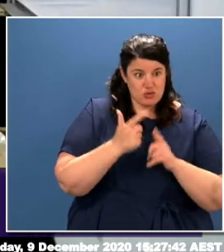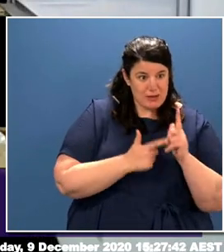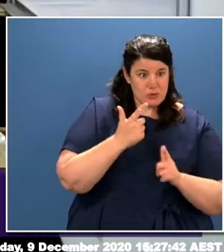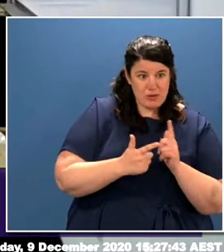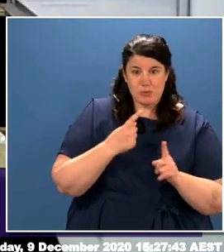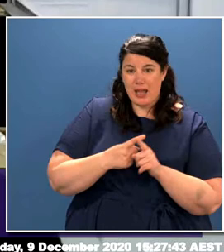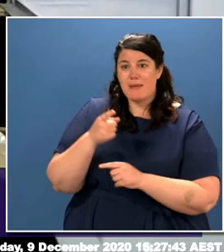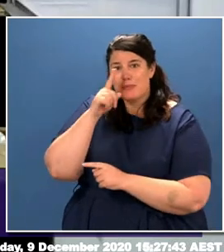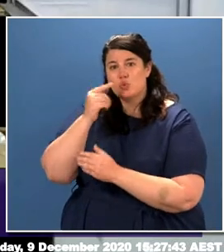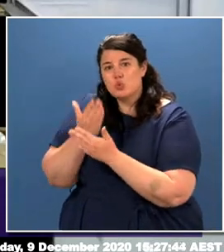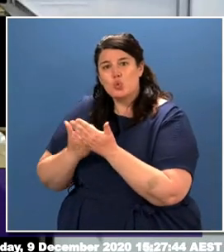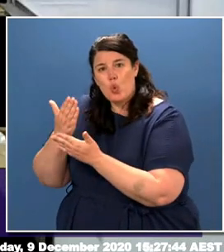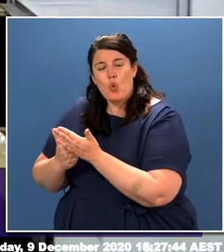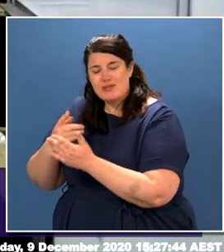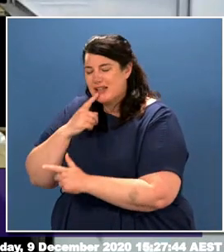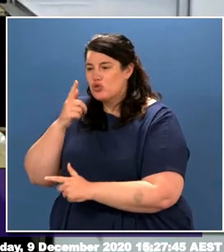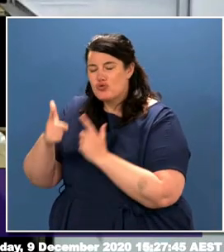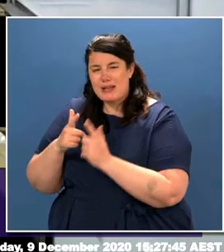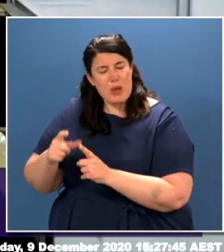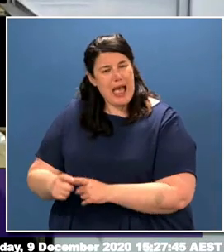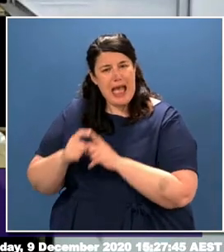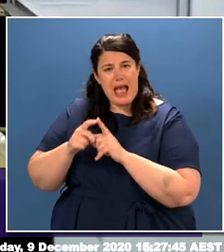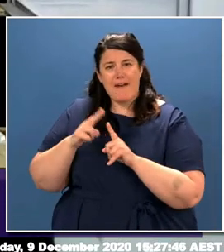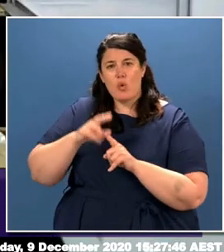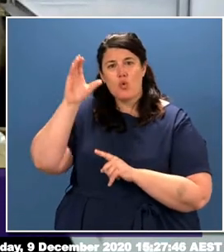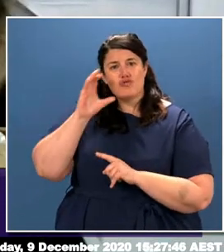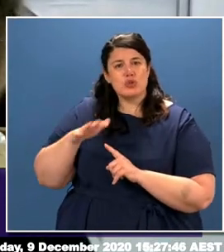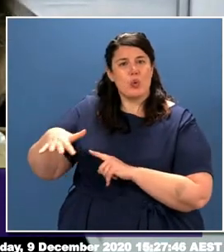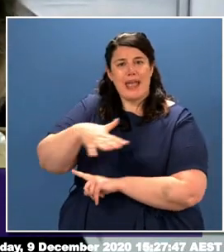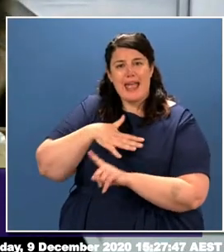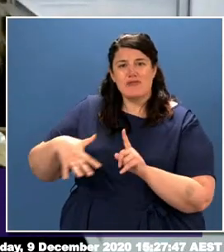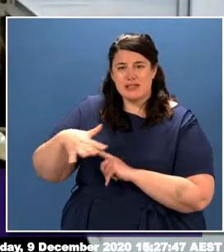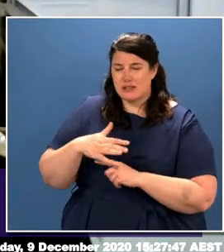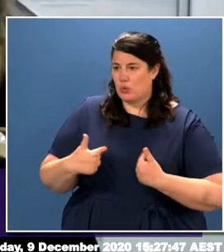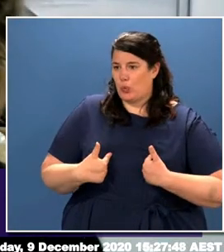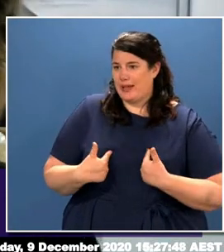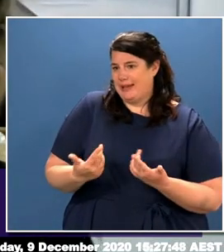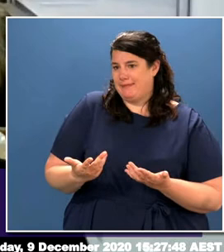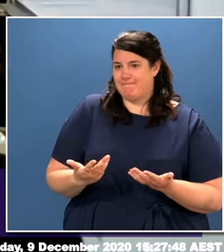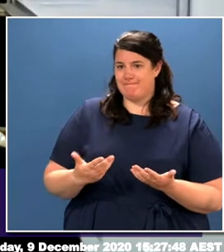that that's a real issue, particularly for regional areas. And we don't, you know, really acknowledge that.